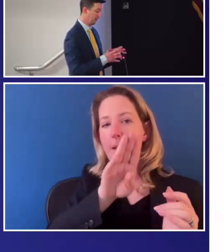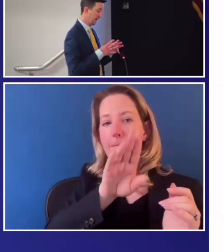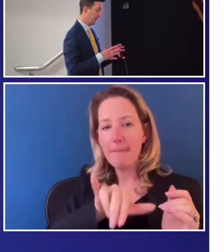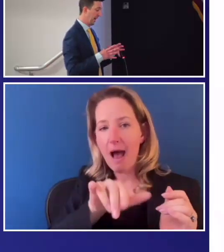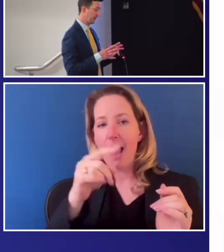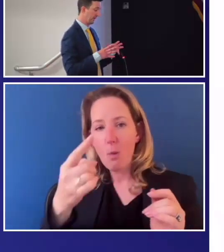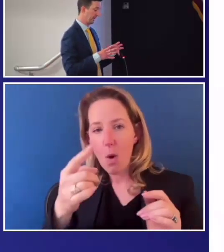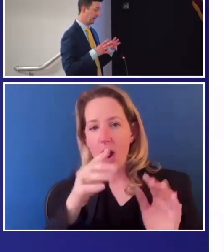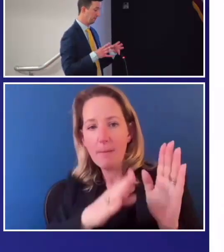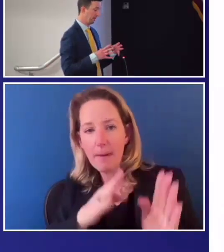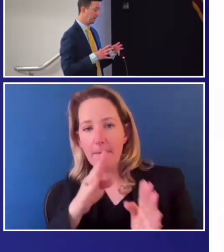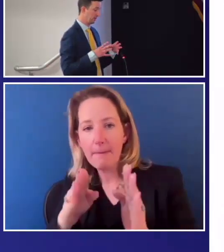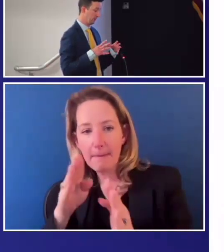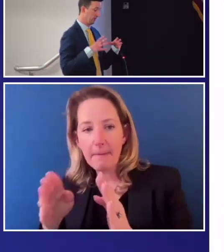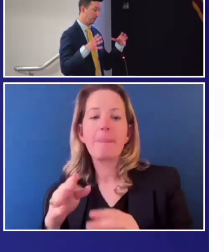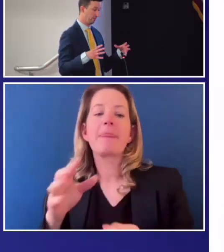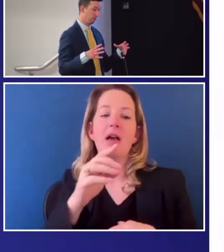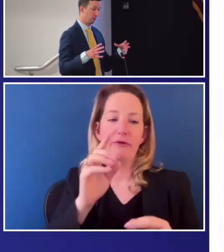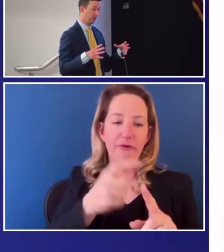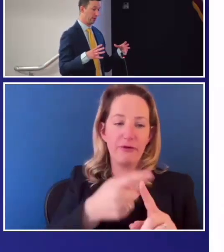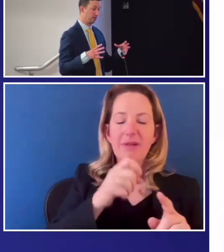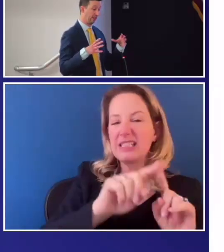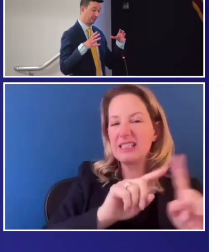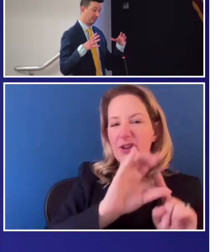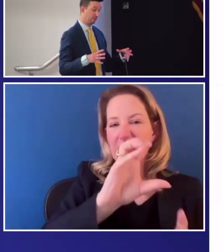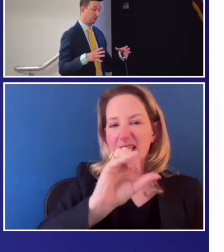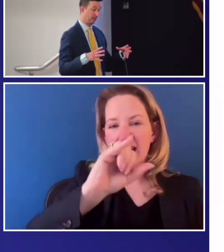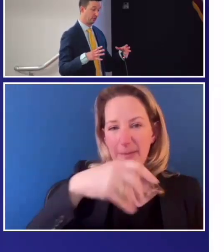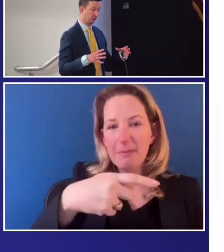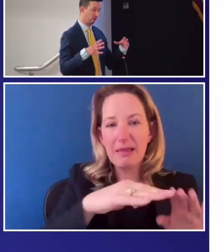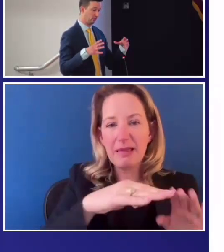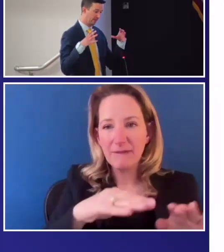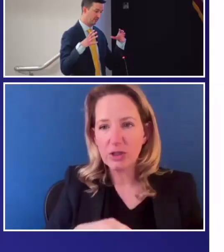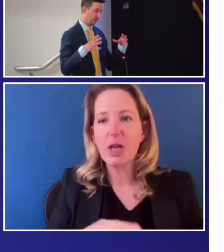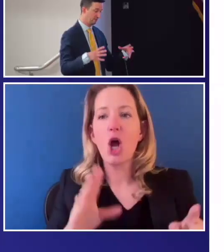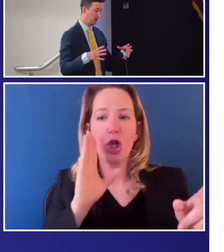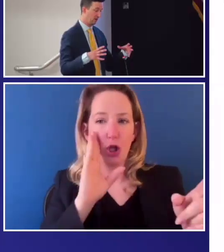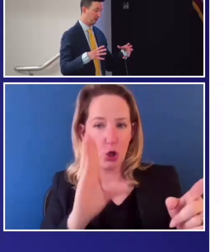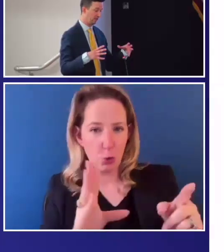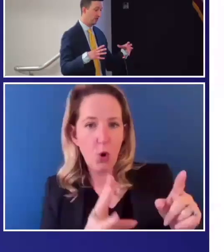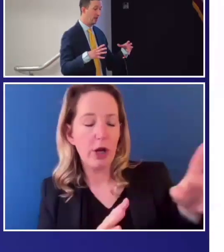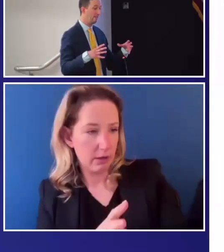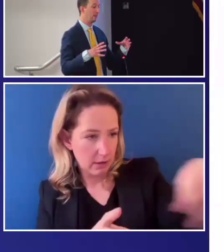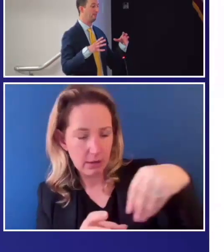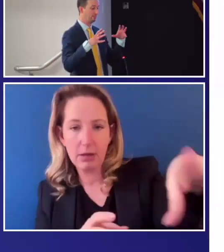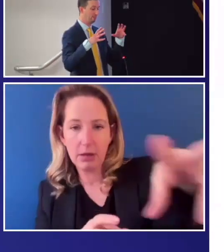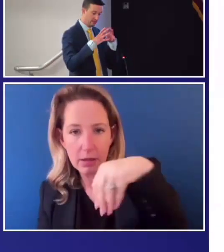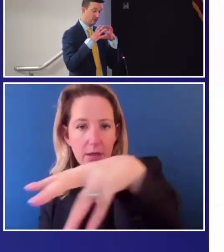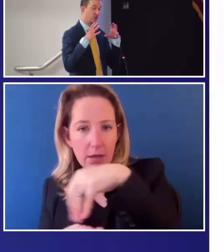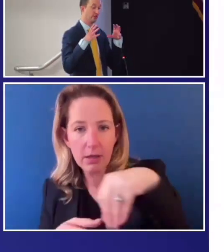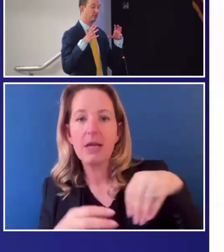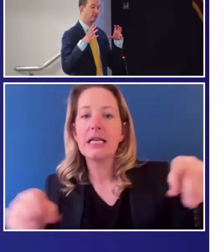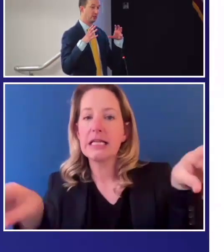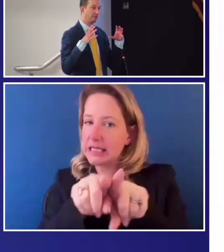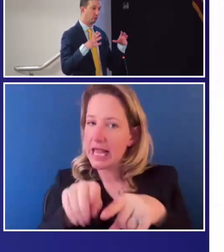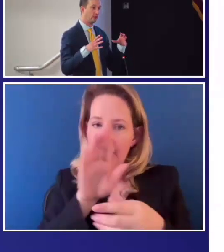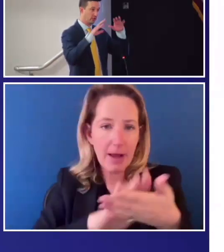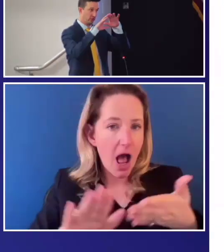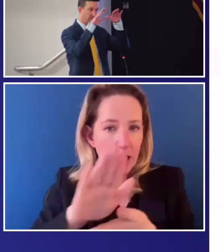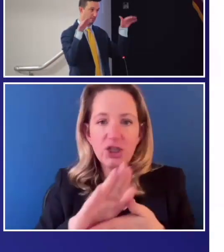But now you're aggregating completers from other programs at the same credential level at the same college. But they share now the same four-digit CIP